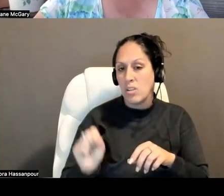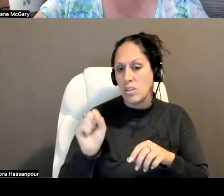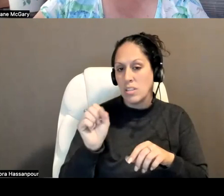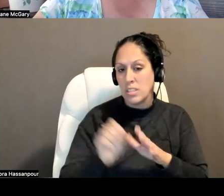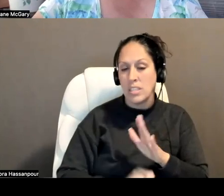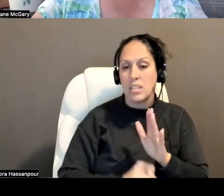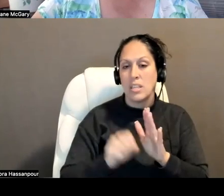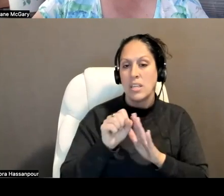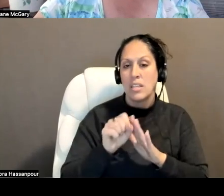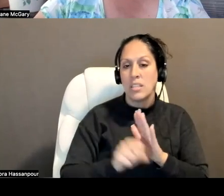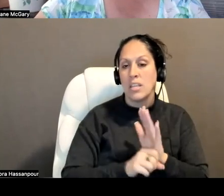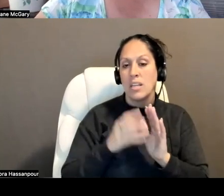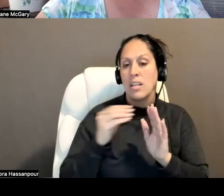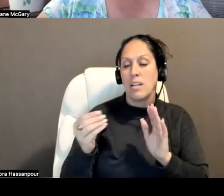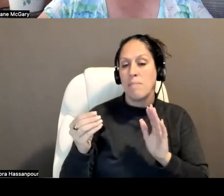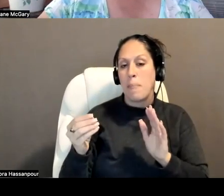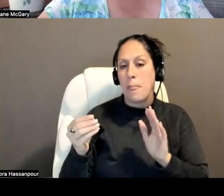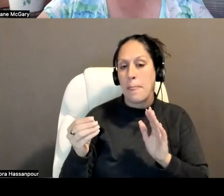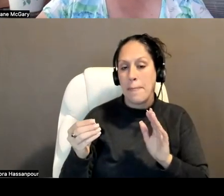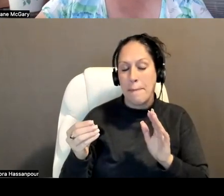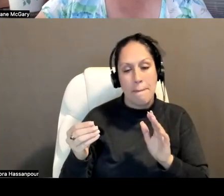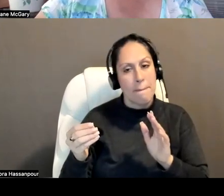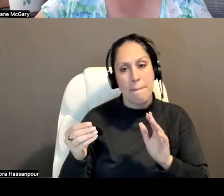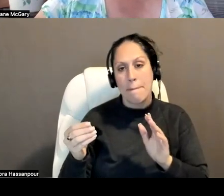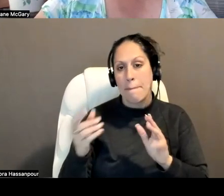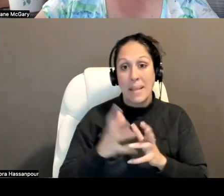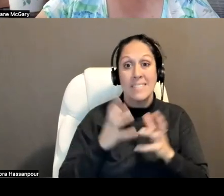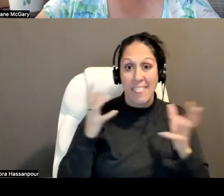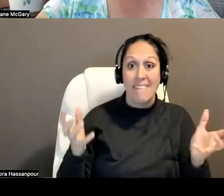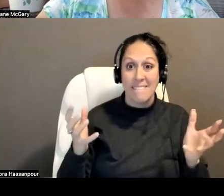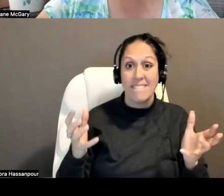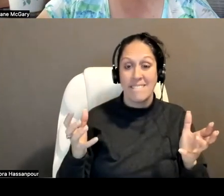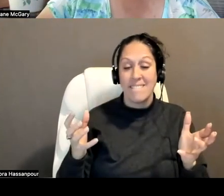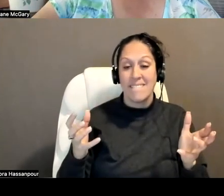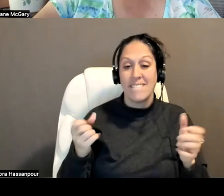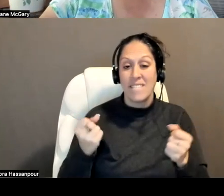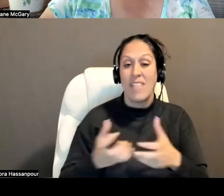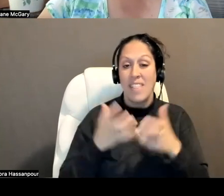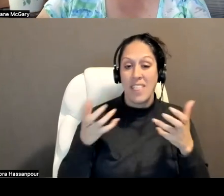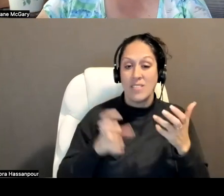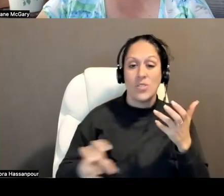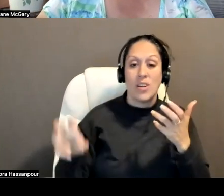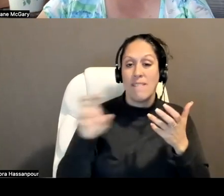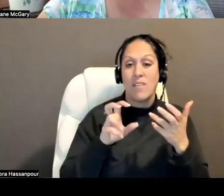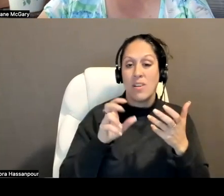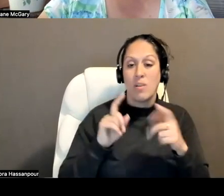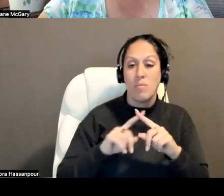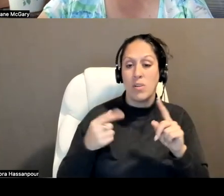and so, there's, yeah, it's it's been a lot! So, a lot of travel. But uh, but we have been